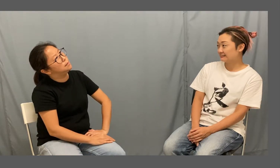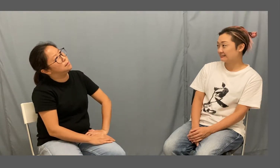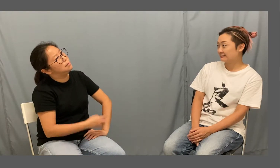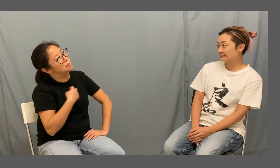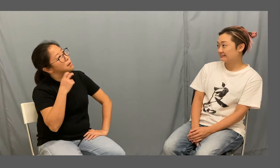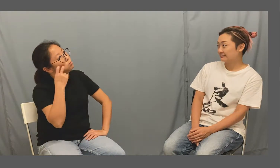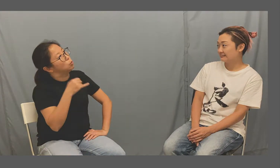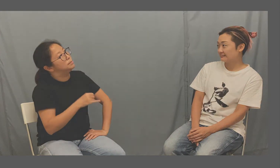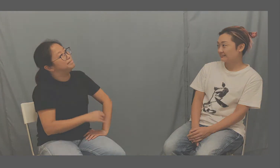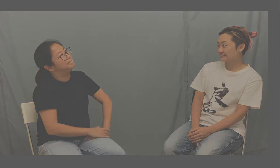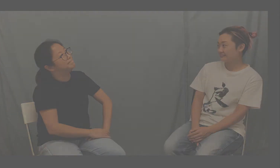I can't think of any...